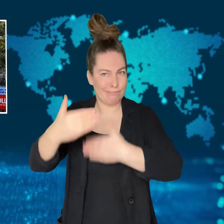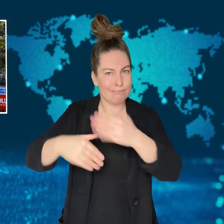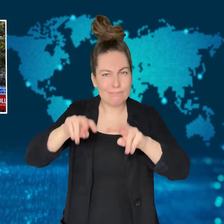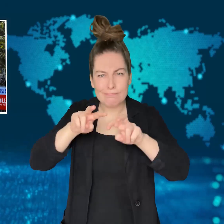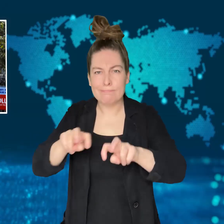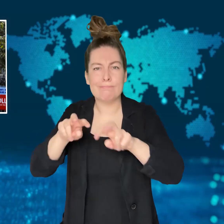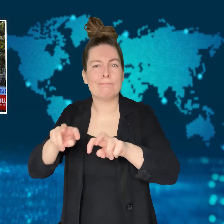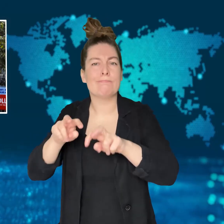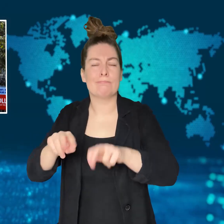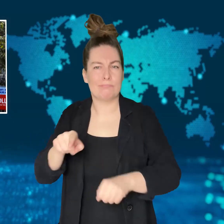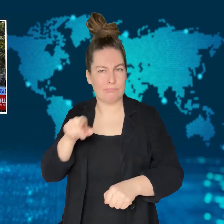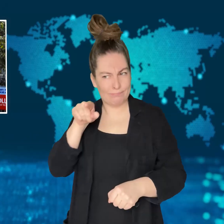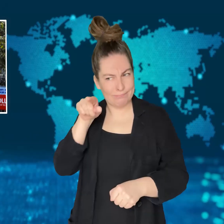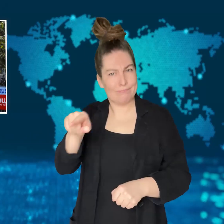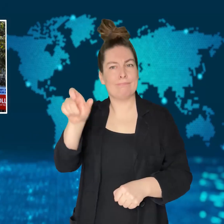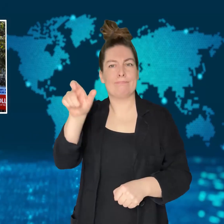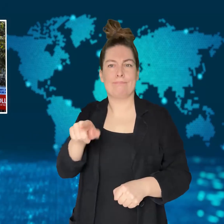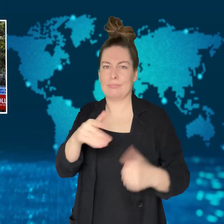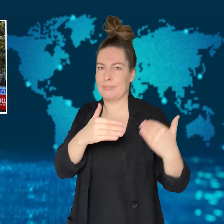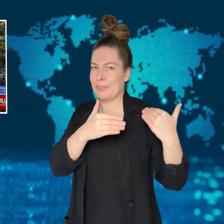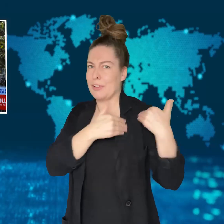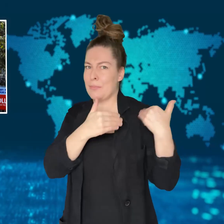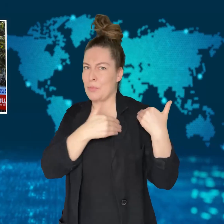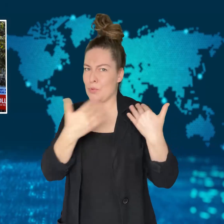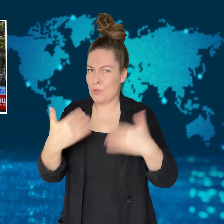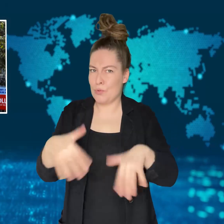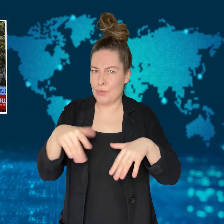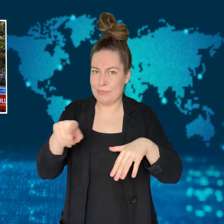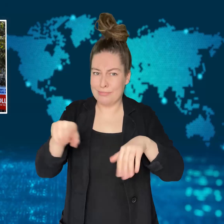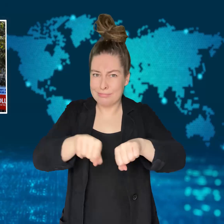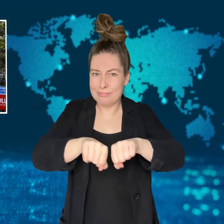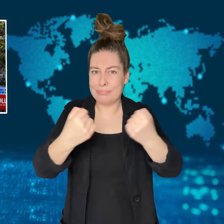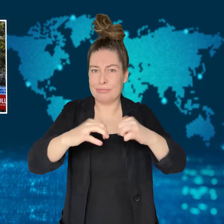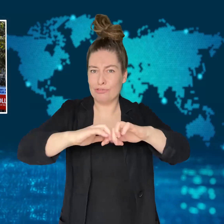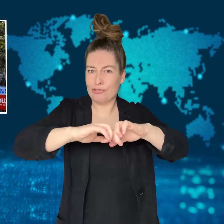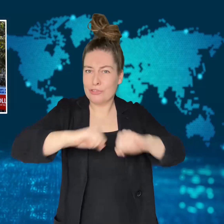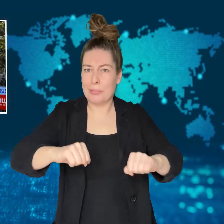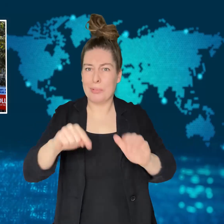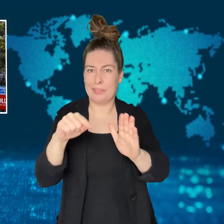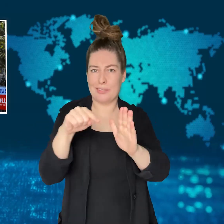the investigation, and the CBI held Roy accountable for